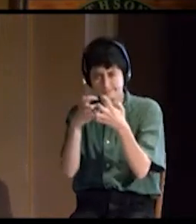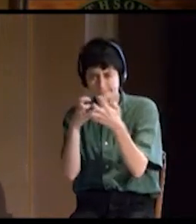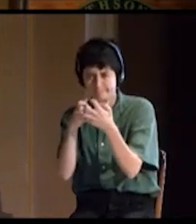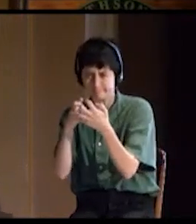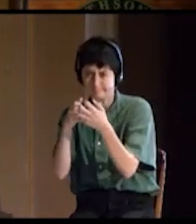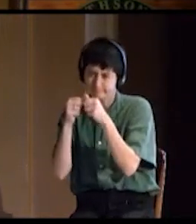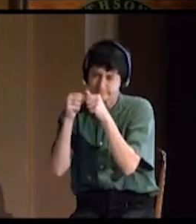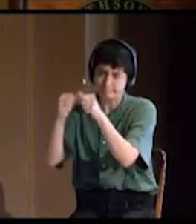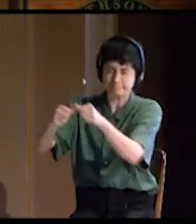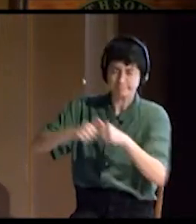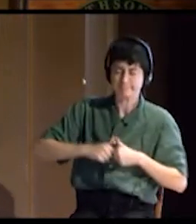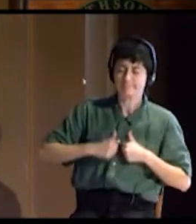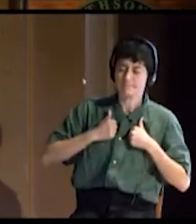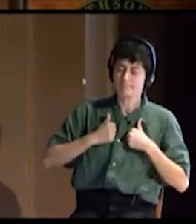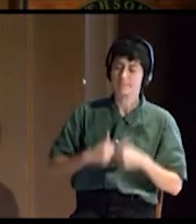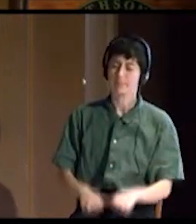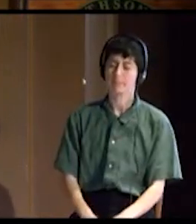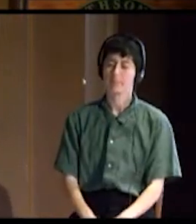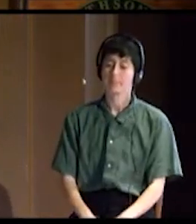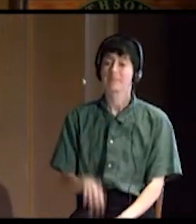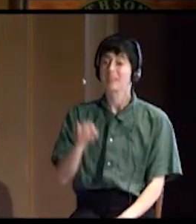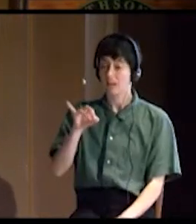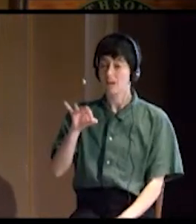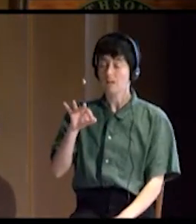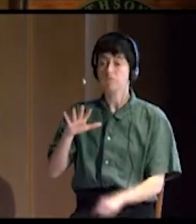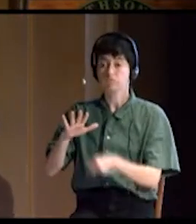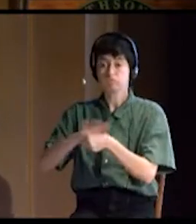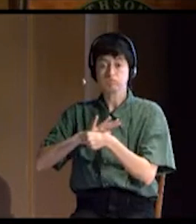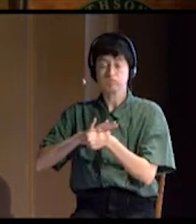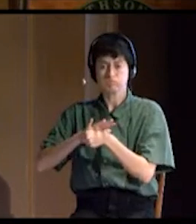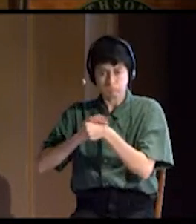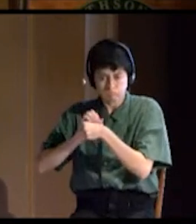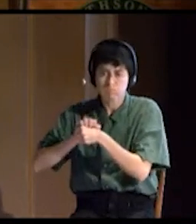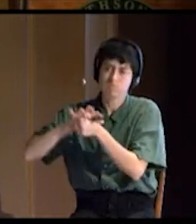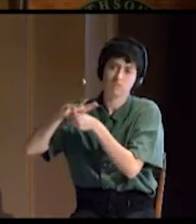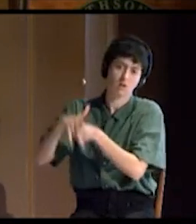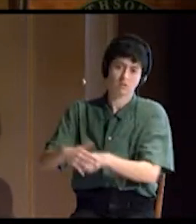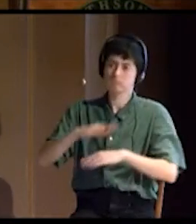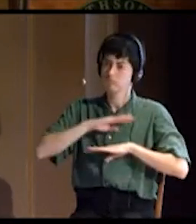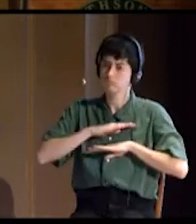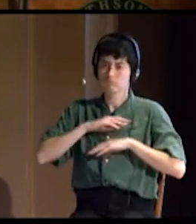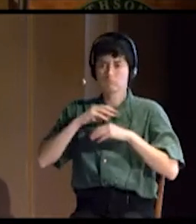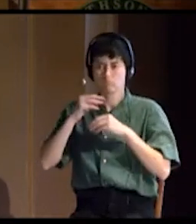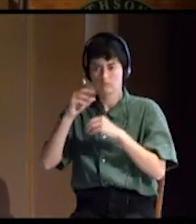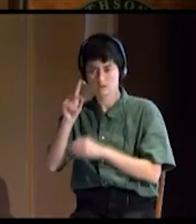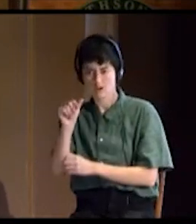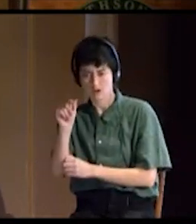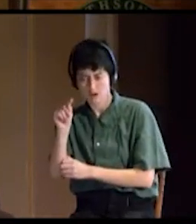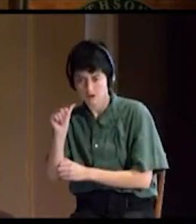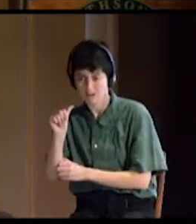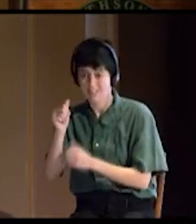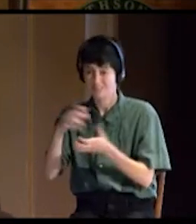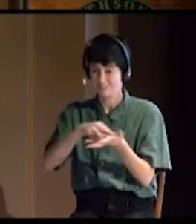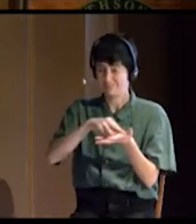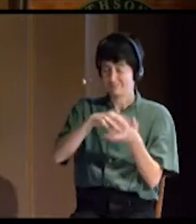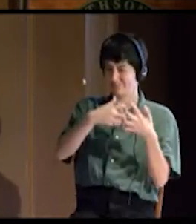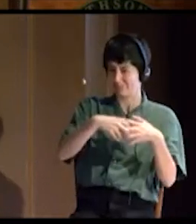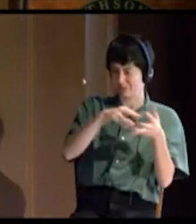at classifying images if they have enough data. We already established we have lots of data. So what if we build a model to identify features specific